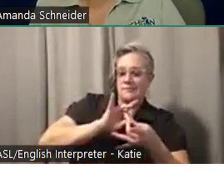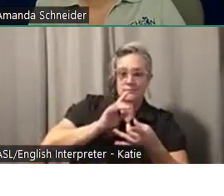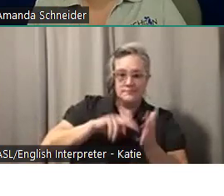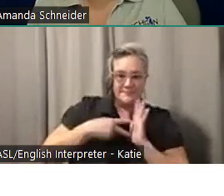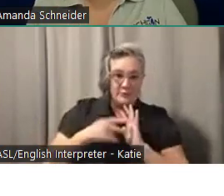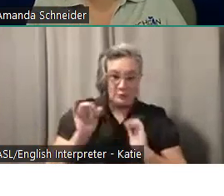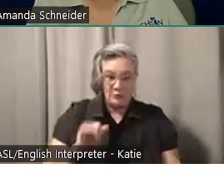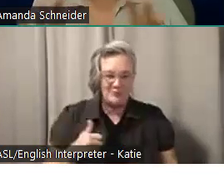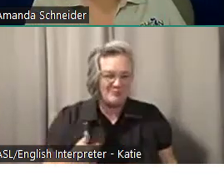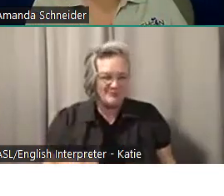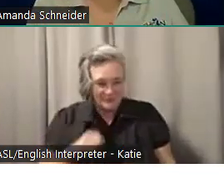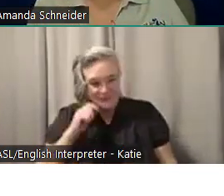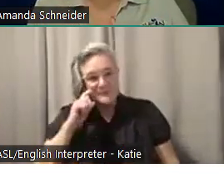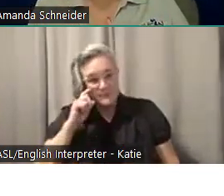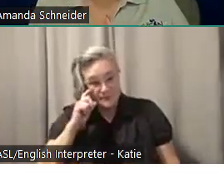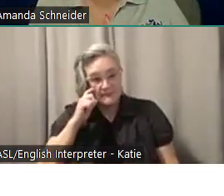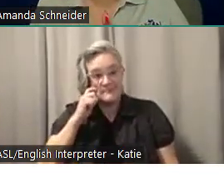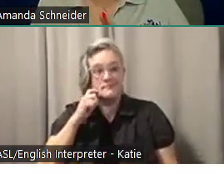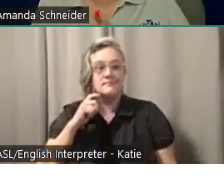All right. Then we've got the skills.